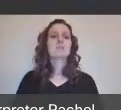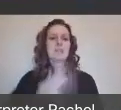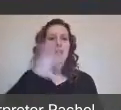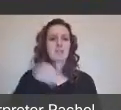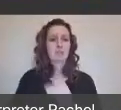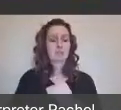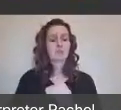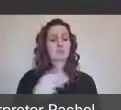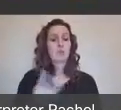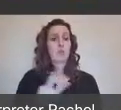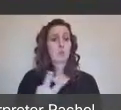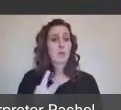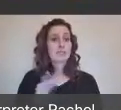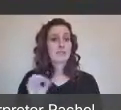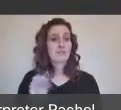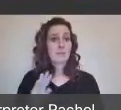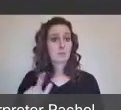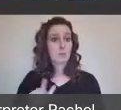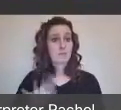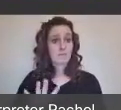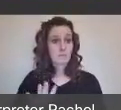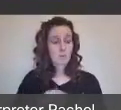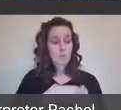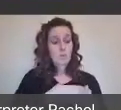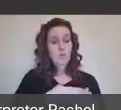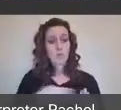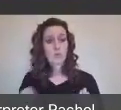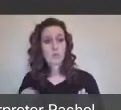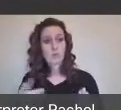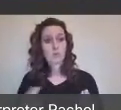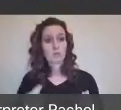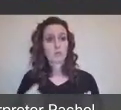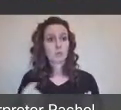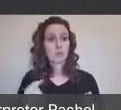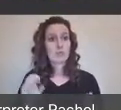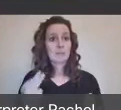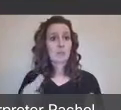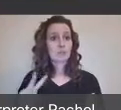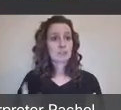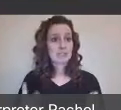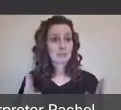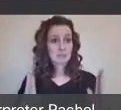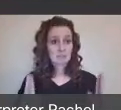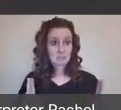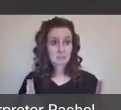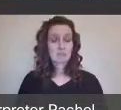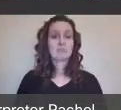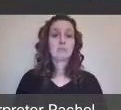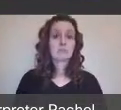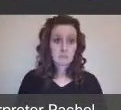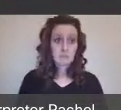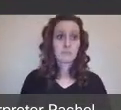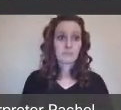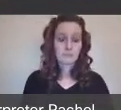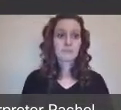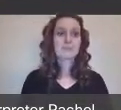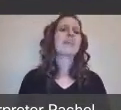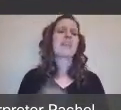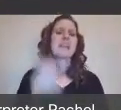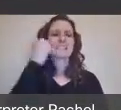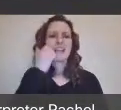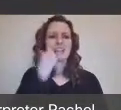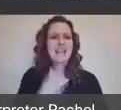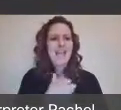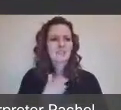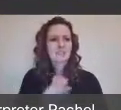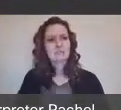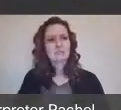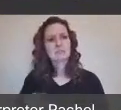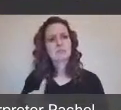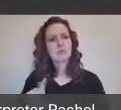Wednesday, February the 24th through Tuesday, March the 2nd. This is a daily average of 128.3 cases